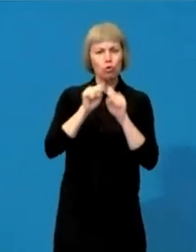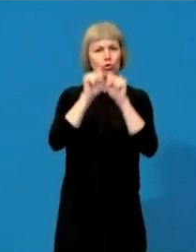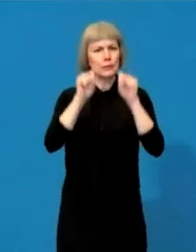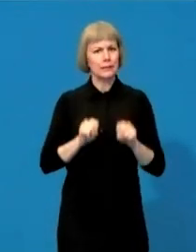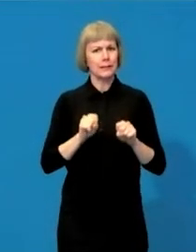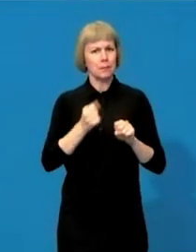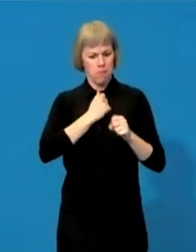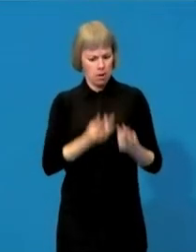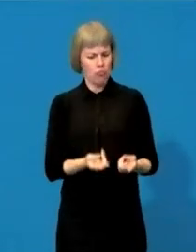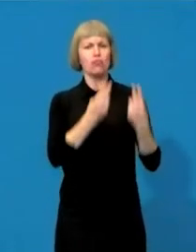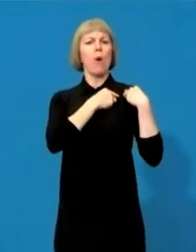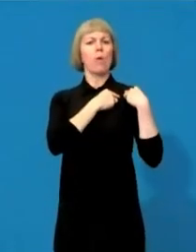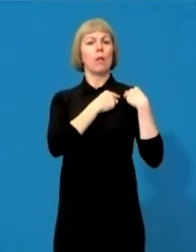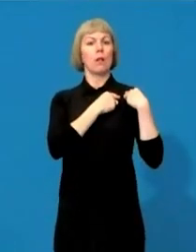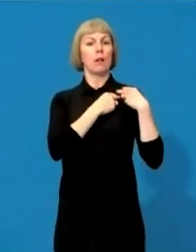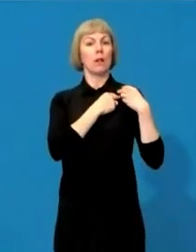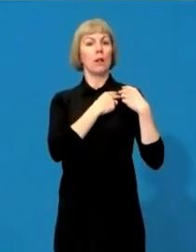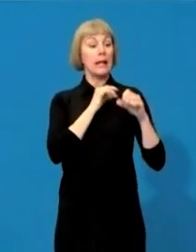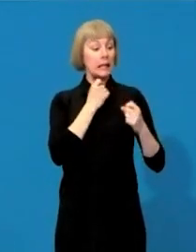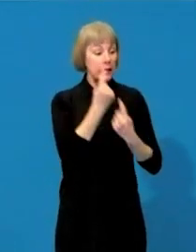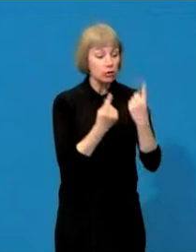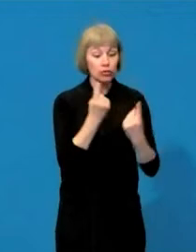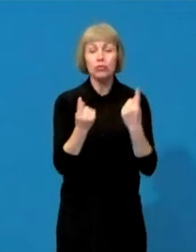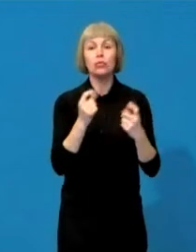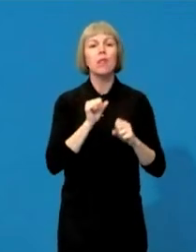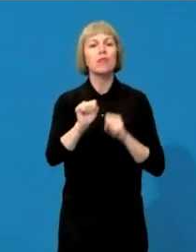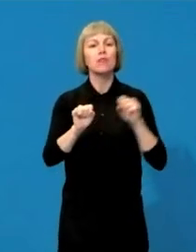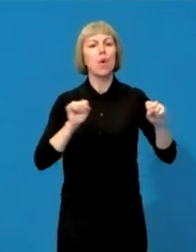Everybody got a role, you know. And if I reckon - it's like the ecosystem.